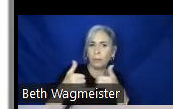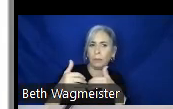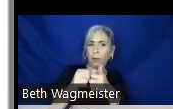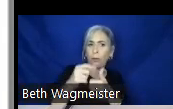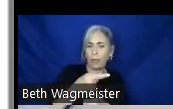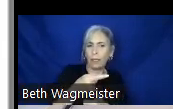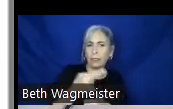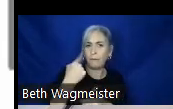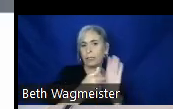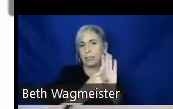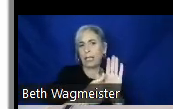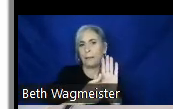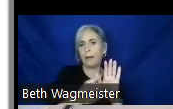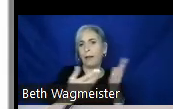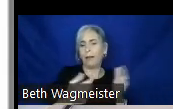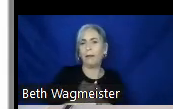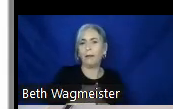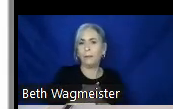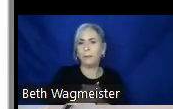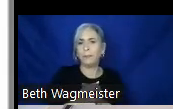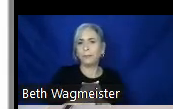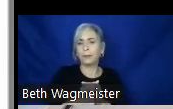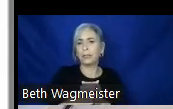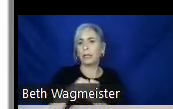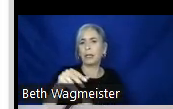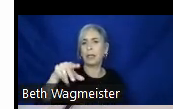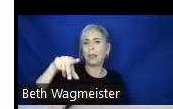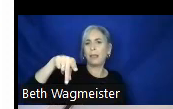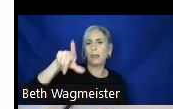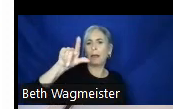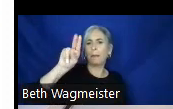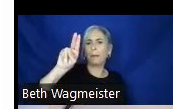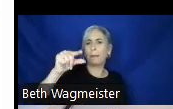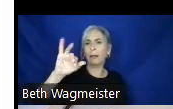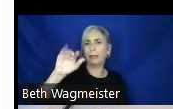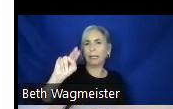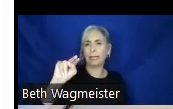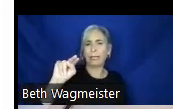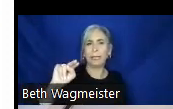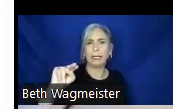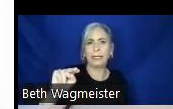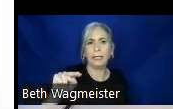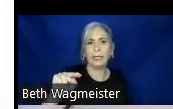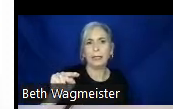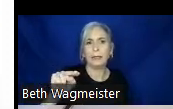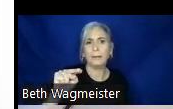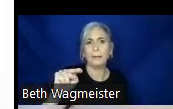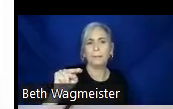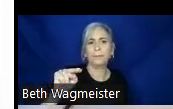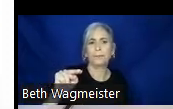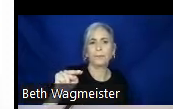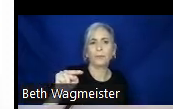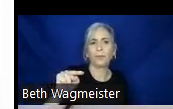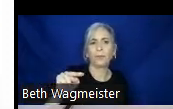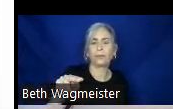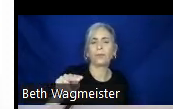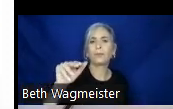For instance, for Joomla, this is for Sally, this is 11Y for accessibility.